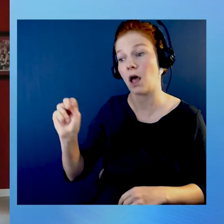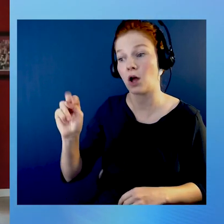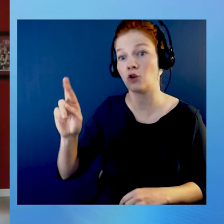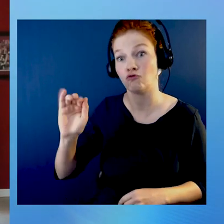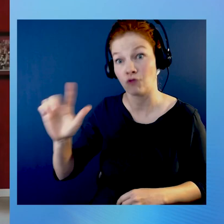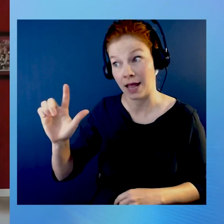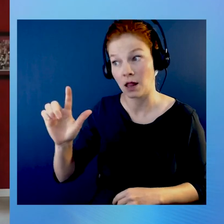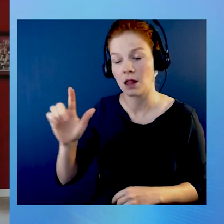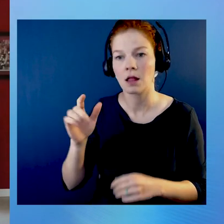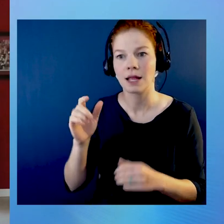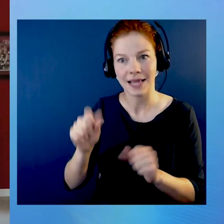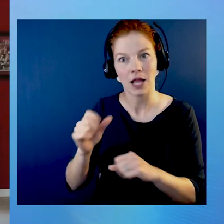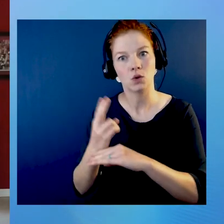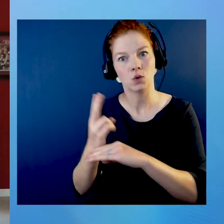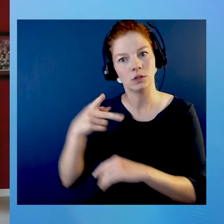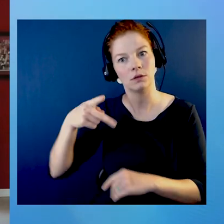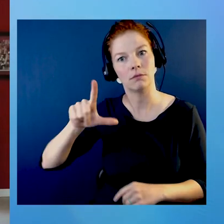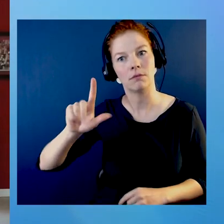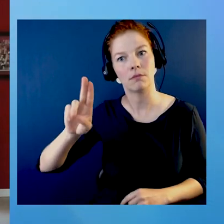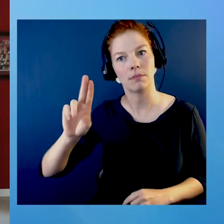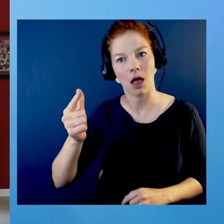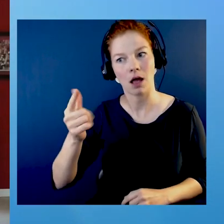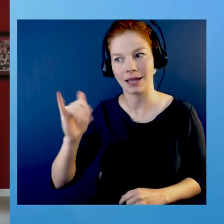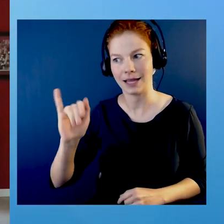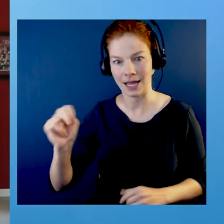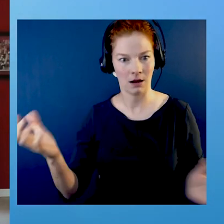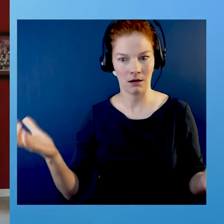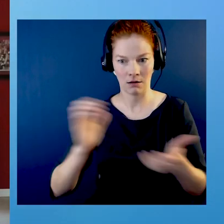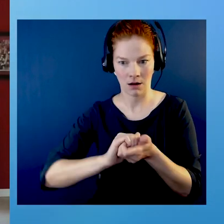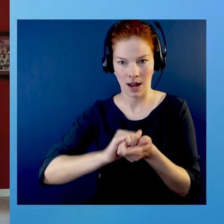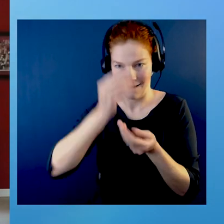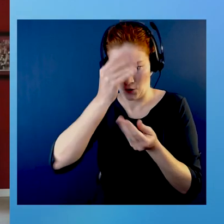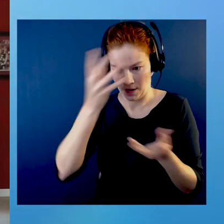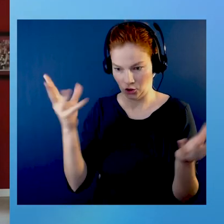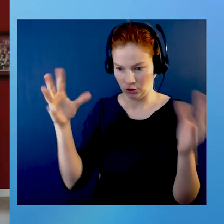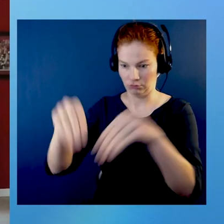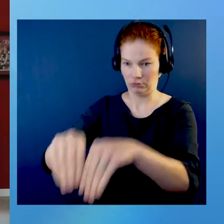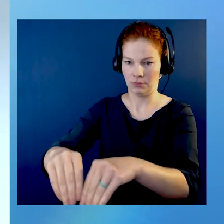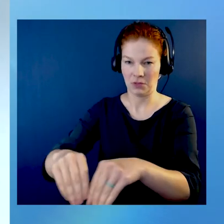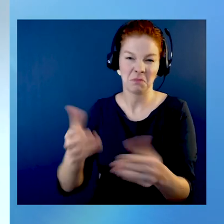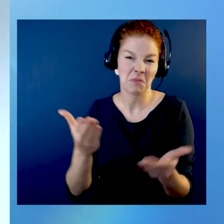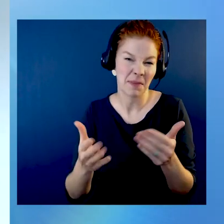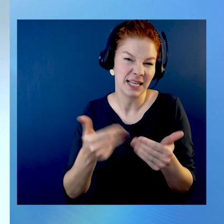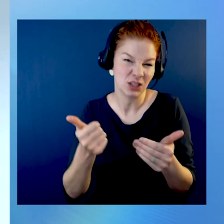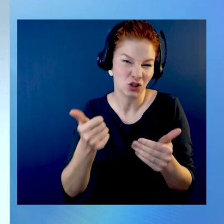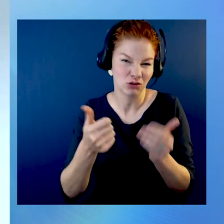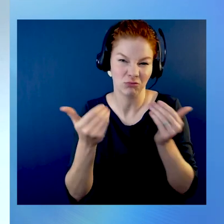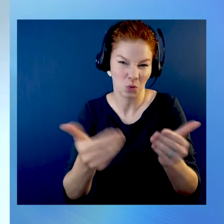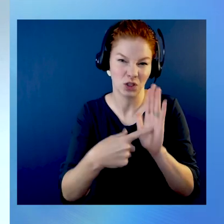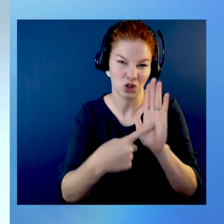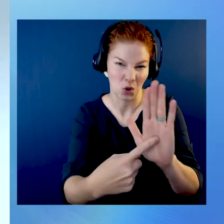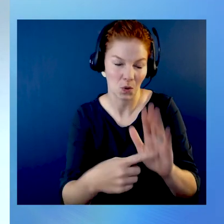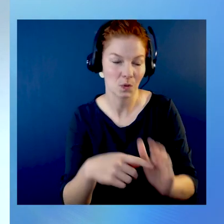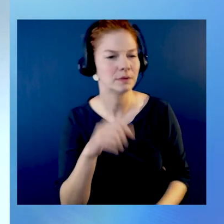which you'll see more of in the sample project. Maybe it's easier if we show what they've created. Yeah, I think I can do that and